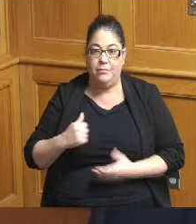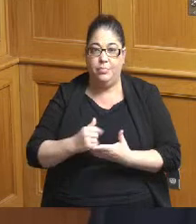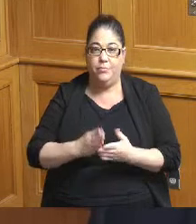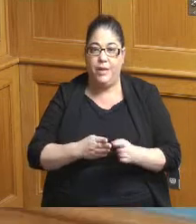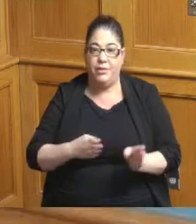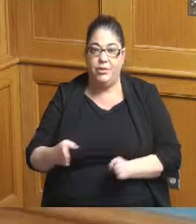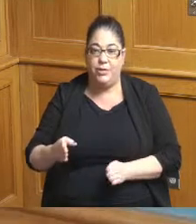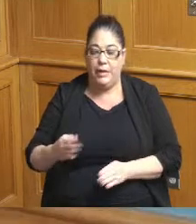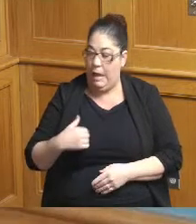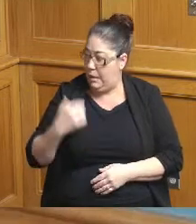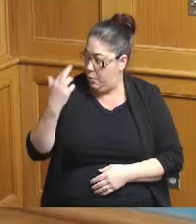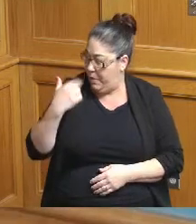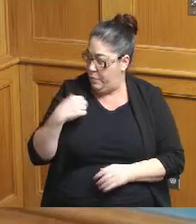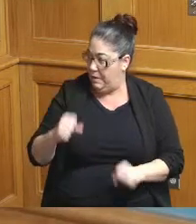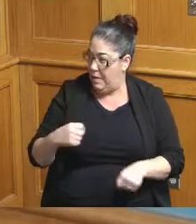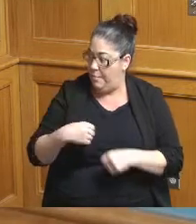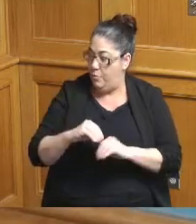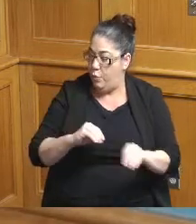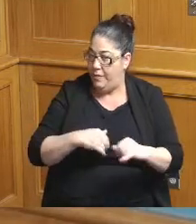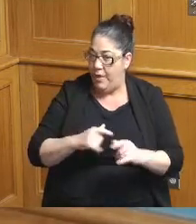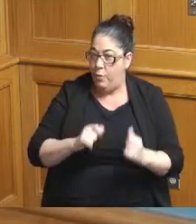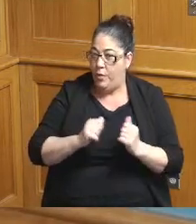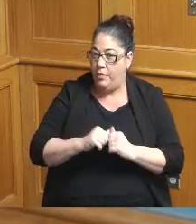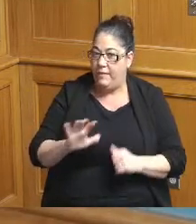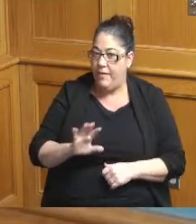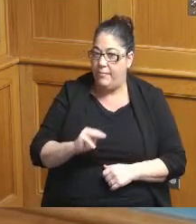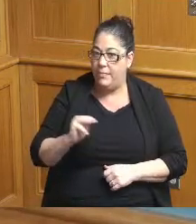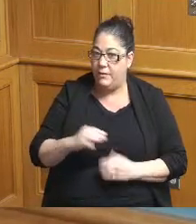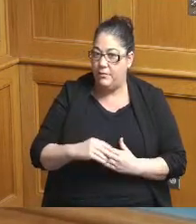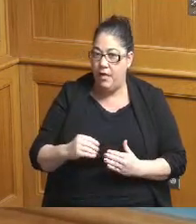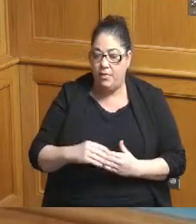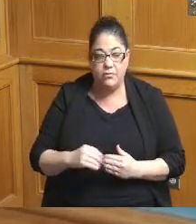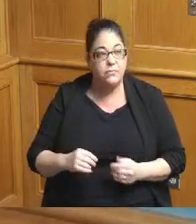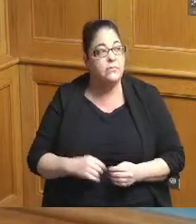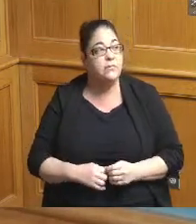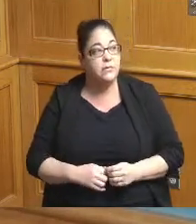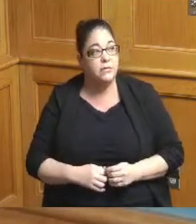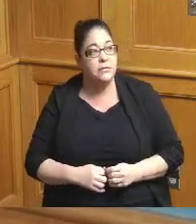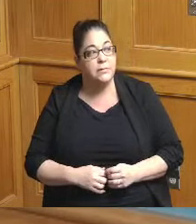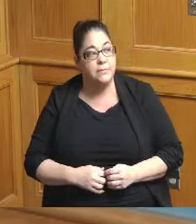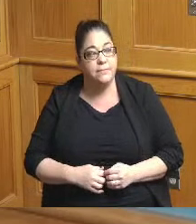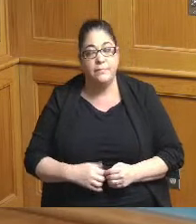if we moved that quick with five million dollars so anyway those are my questions I guess my